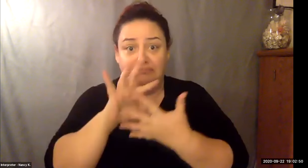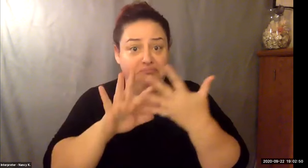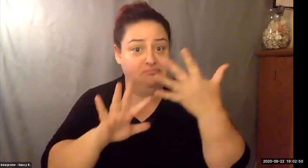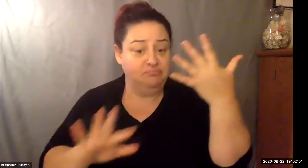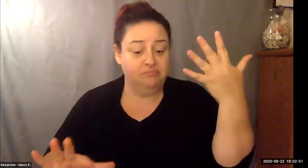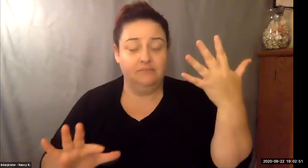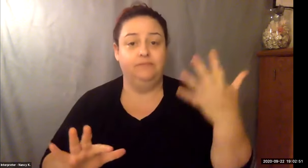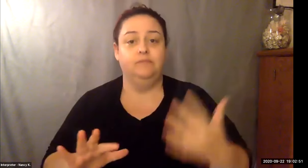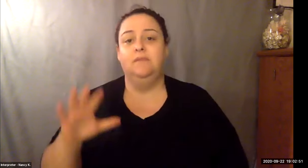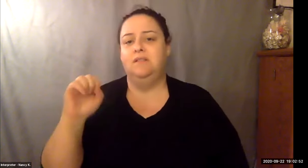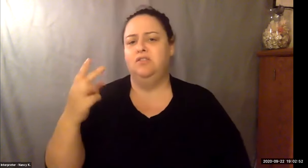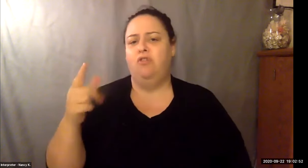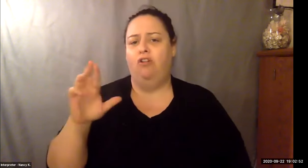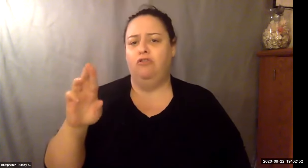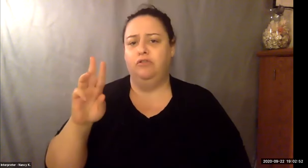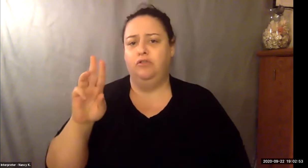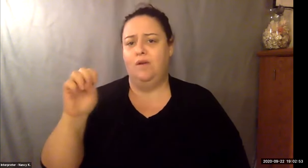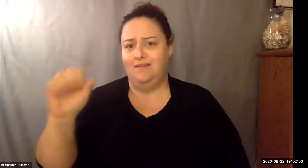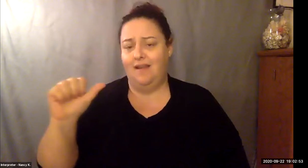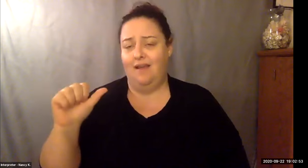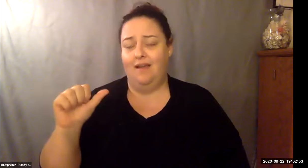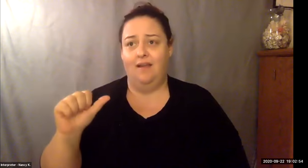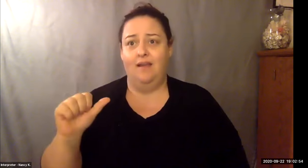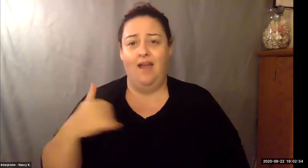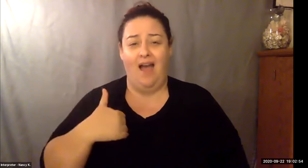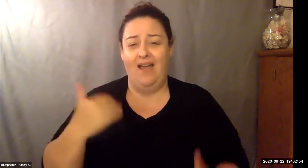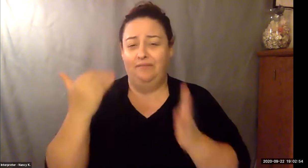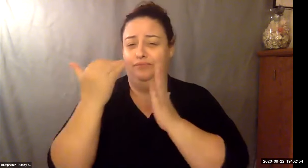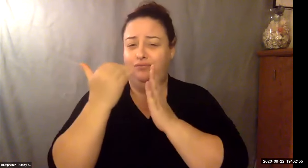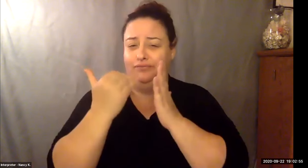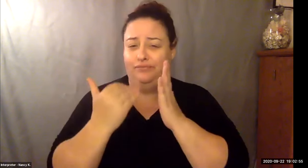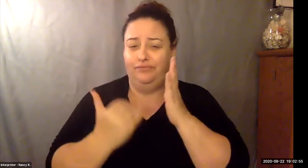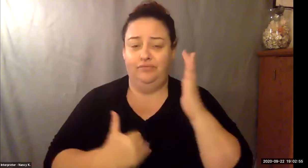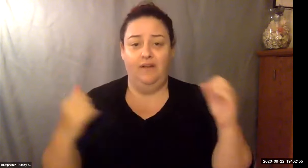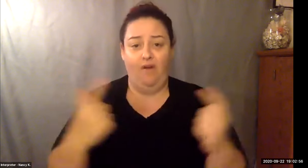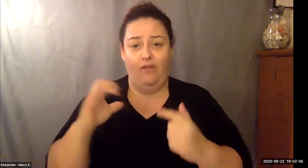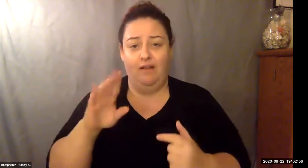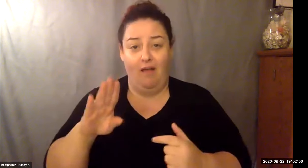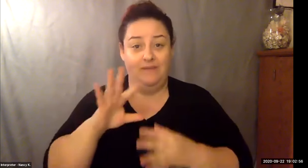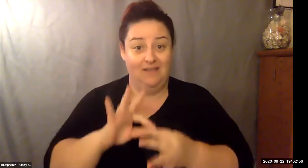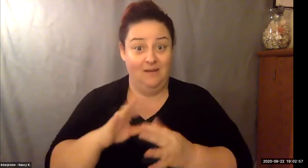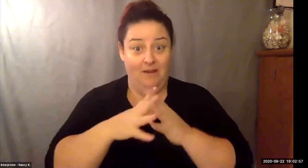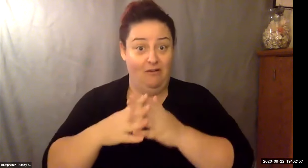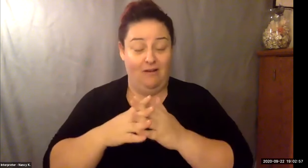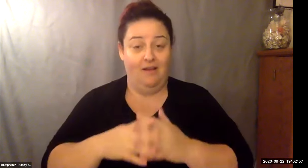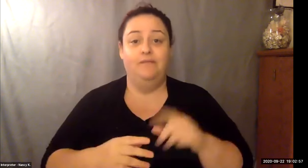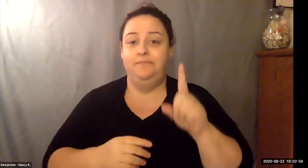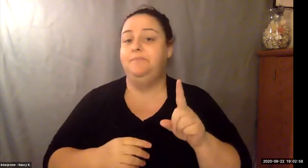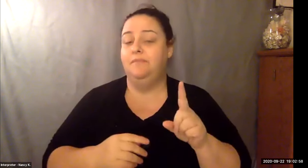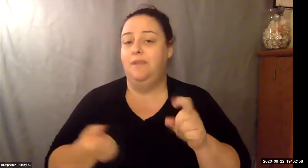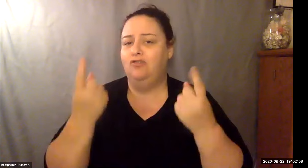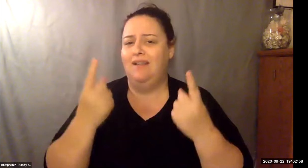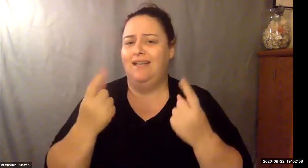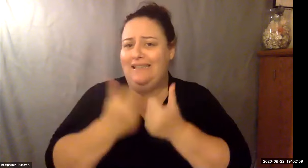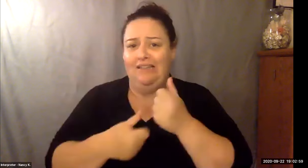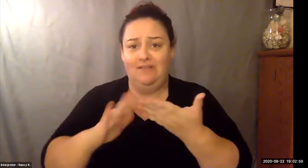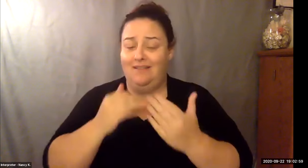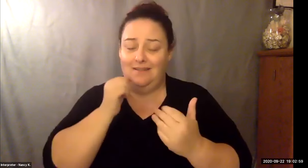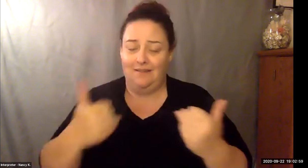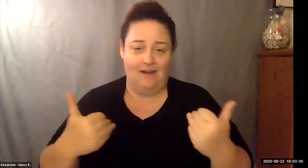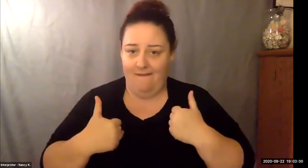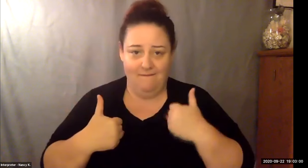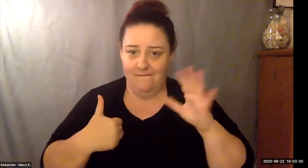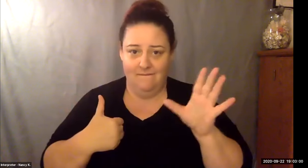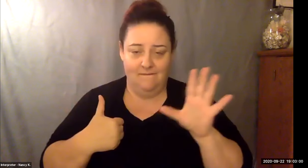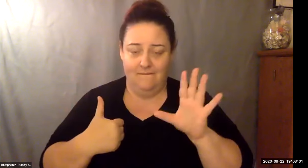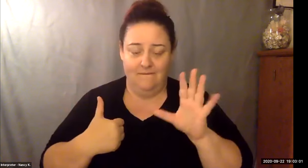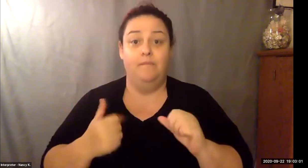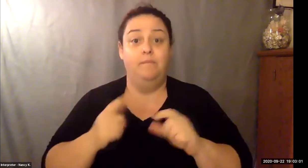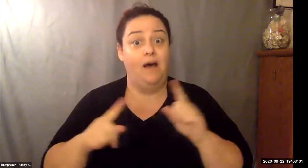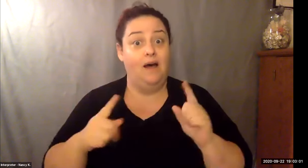Keith Wolling: Mentors got hired as a as a intern for a jury hotels. So she was a manager training program things happen. She got furloughed think the regional called her back.